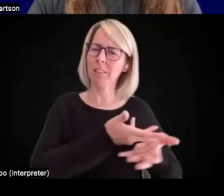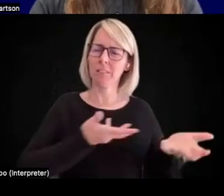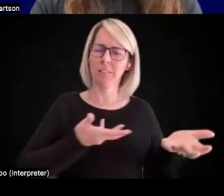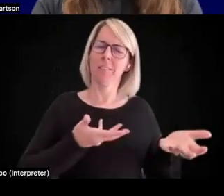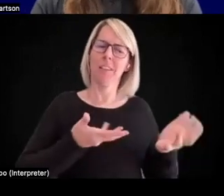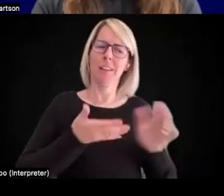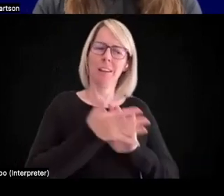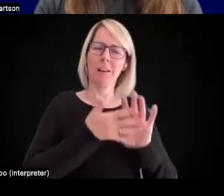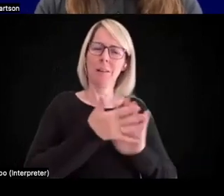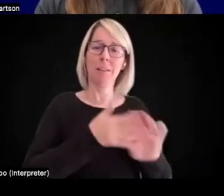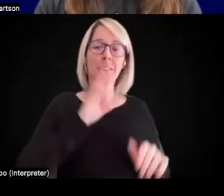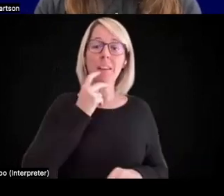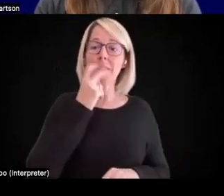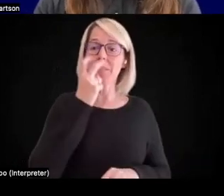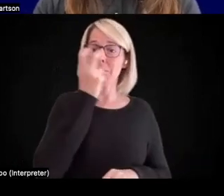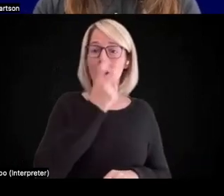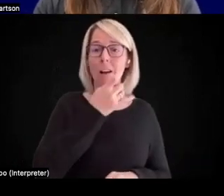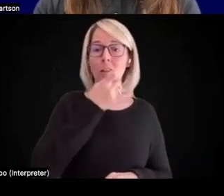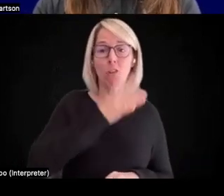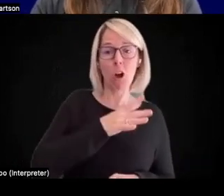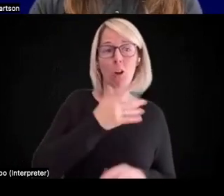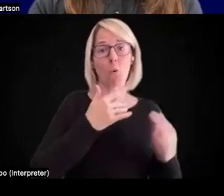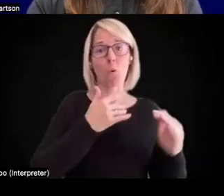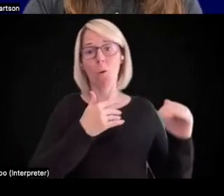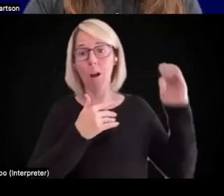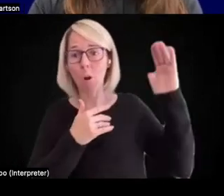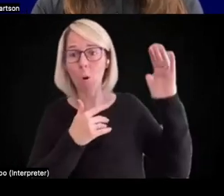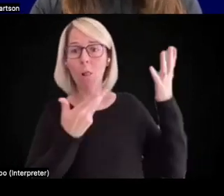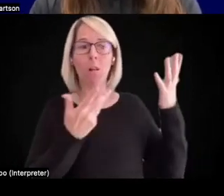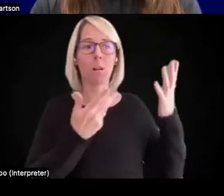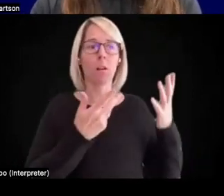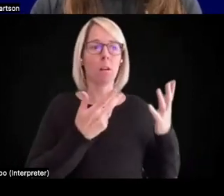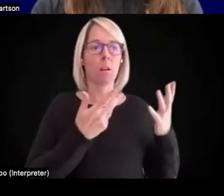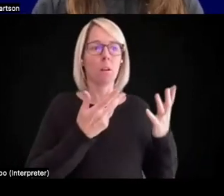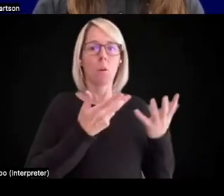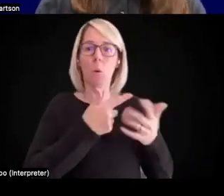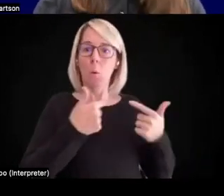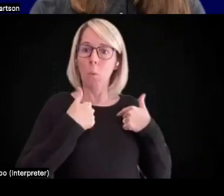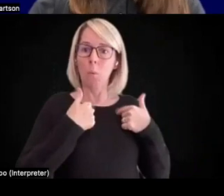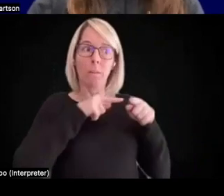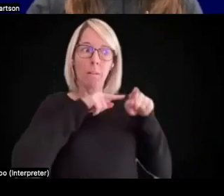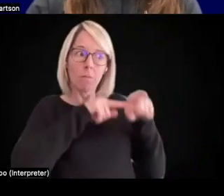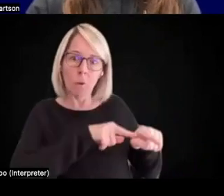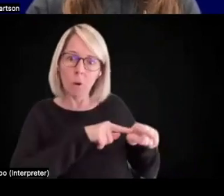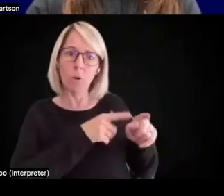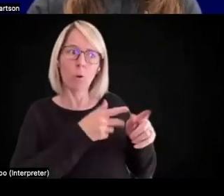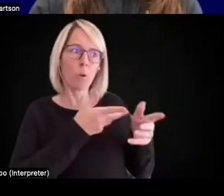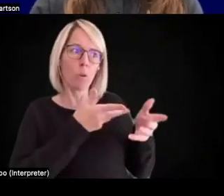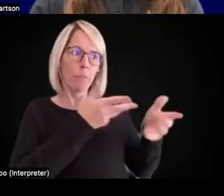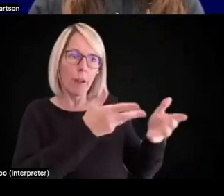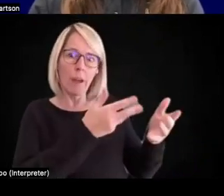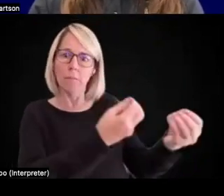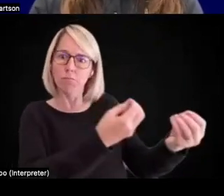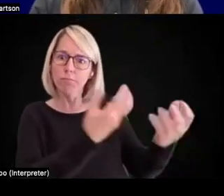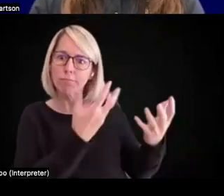deafblind child or the deafblind person to do what they need to do in that interaction as well.